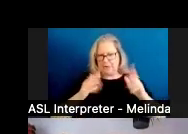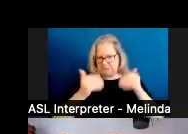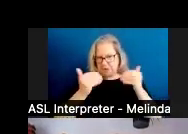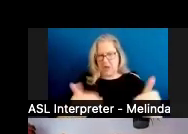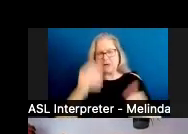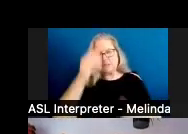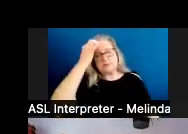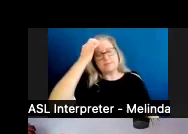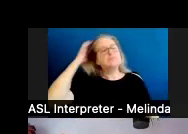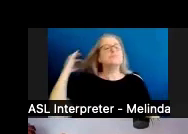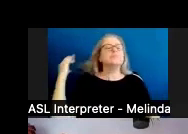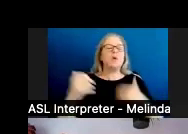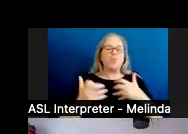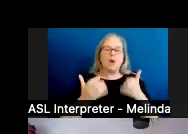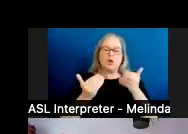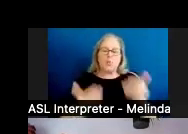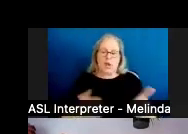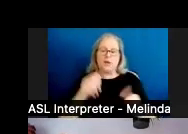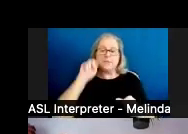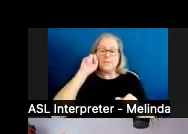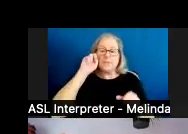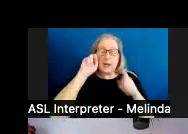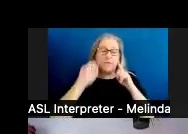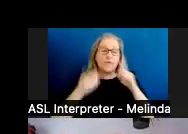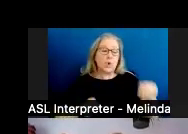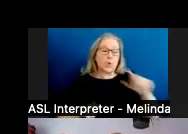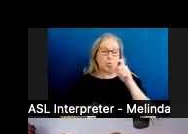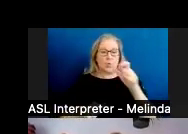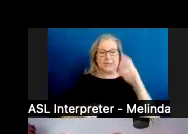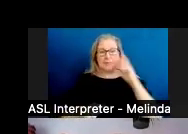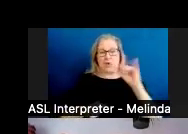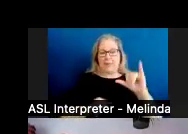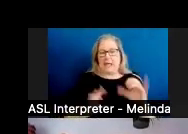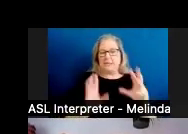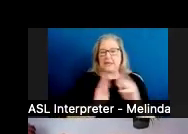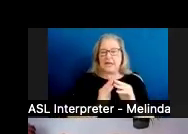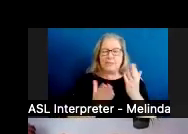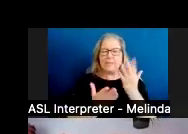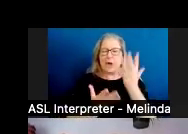We're going to get things started here. For those of you that have done this session in the past, this might look a little bit familiar to you,